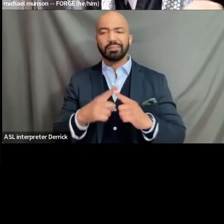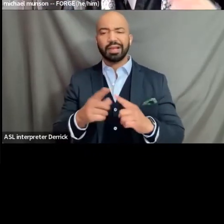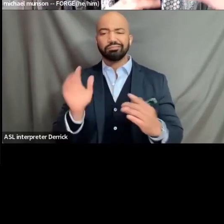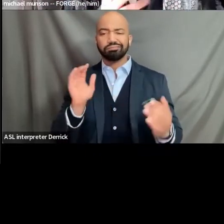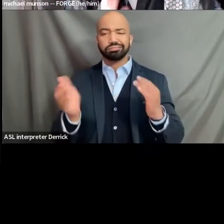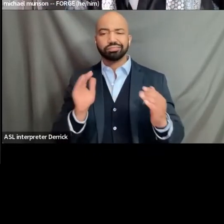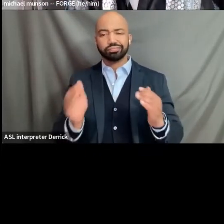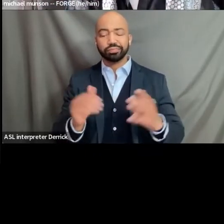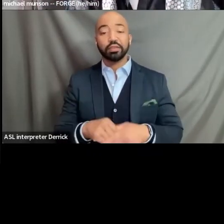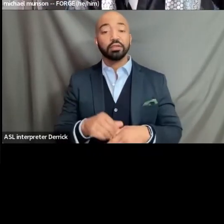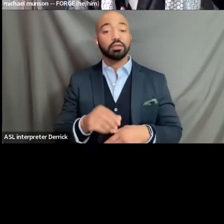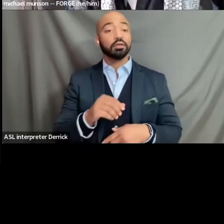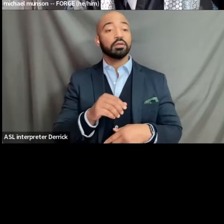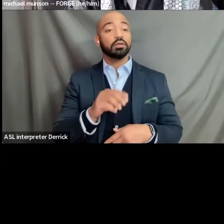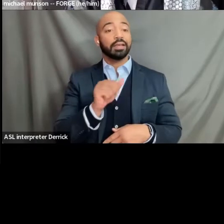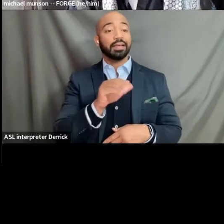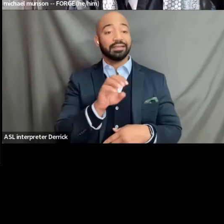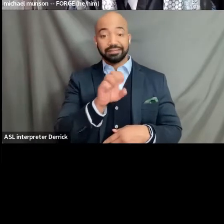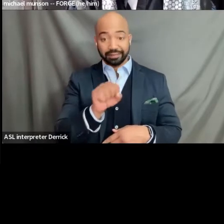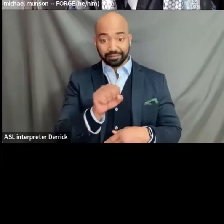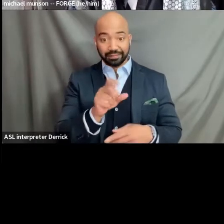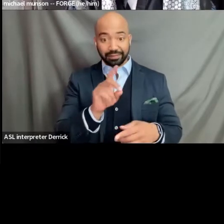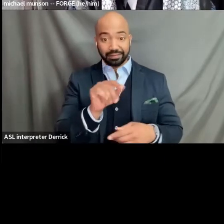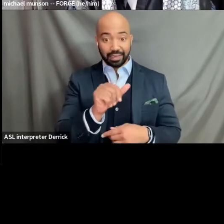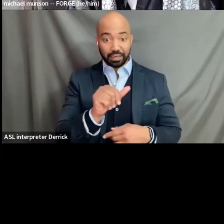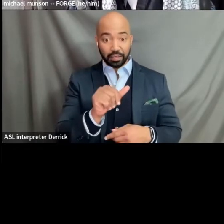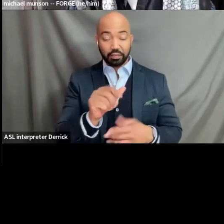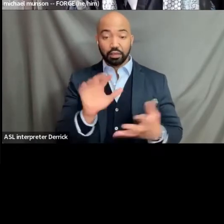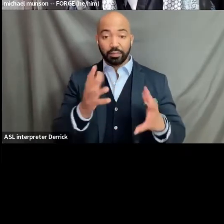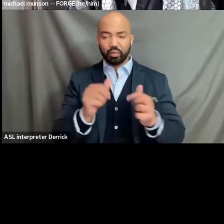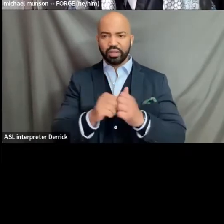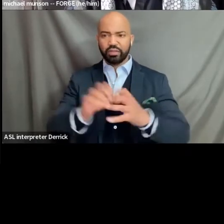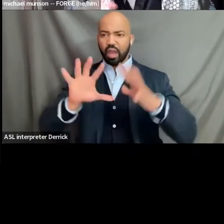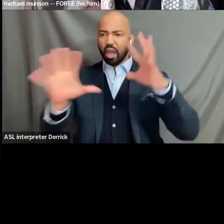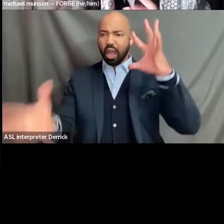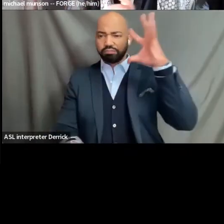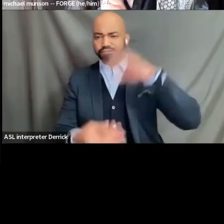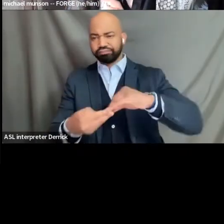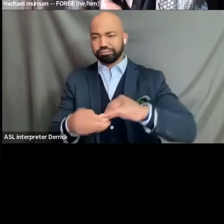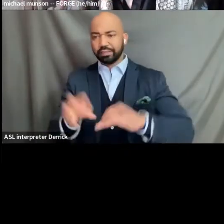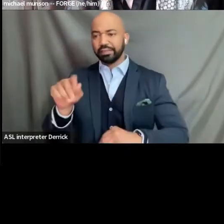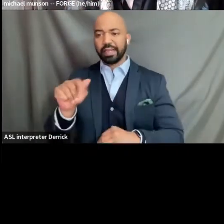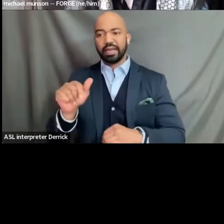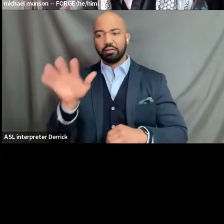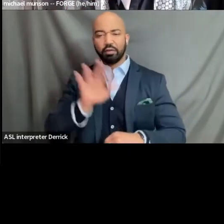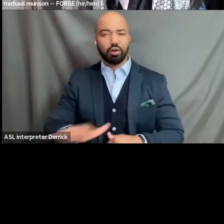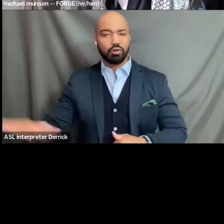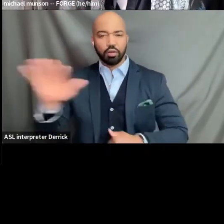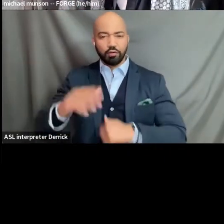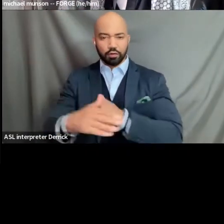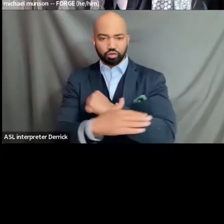from the large data collection of ACEs nationwide and it's gonna compare that or look at